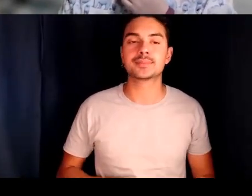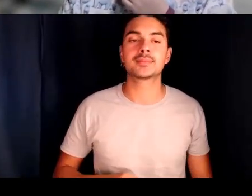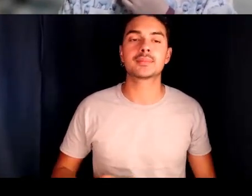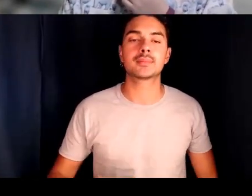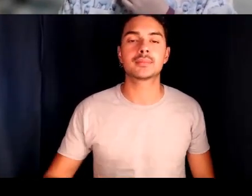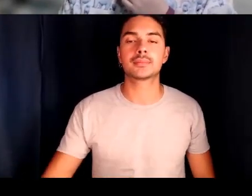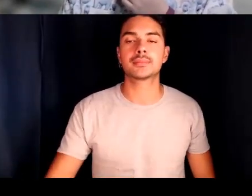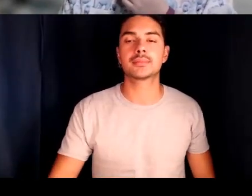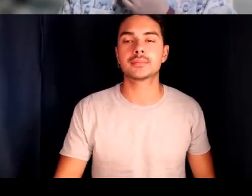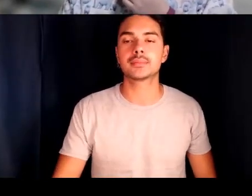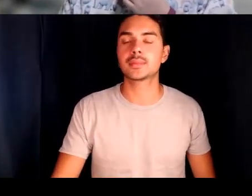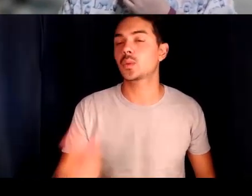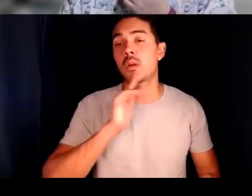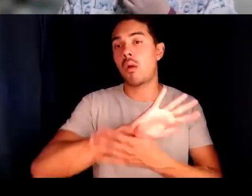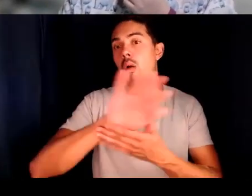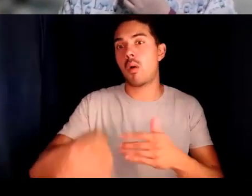So those are all things to be aware of.